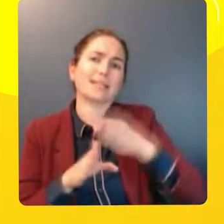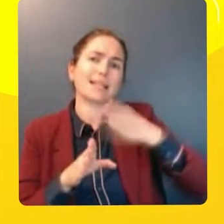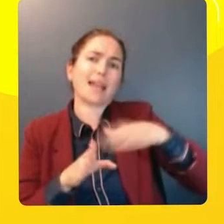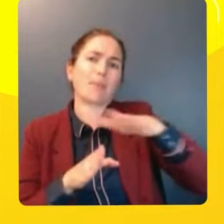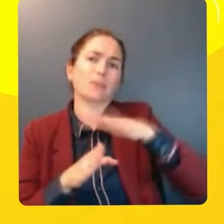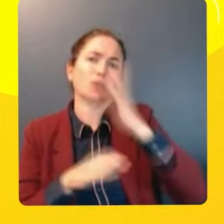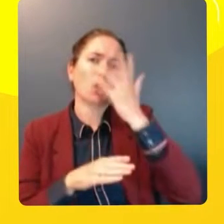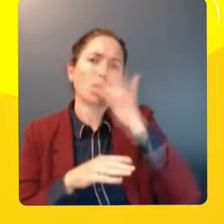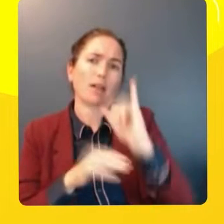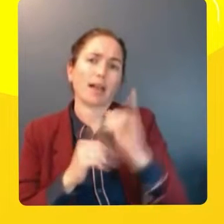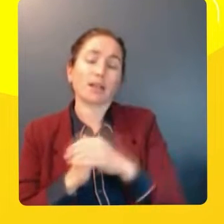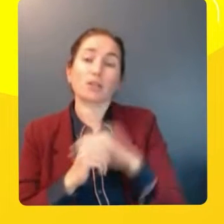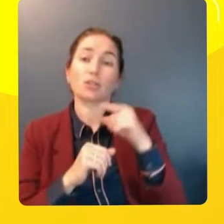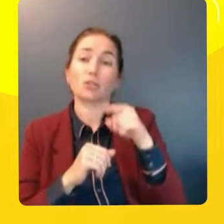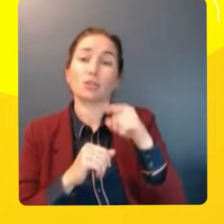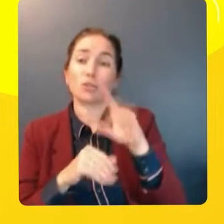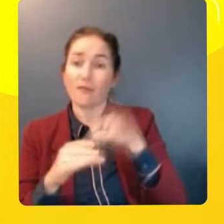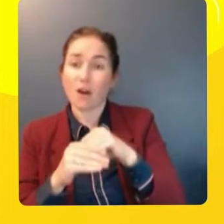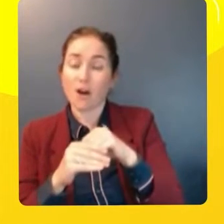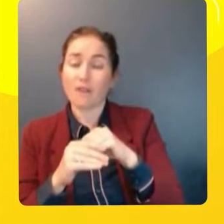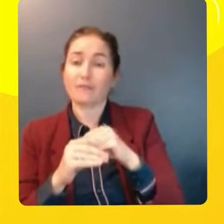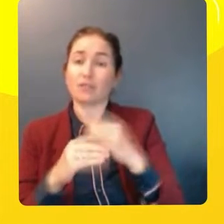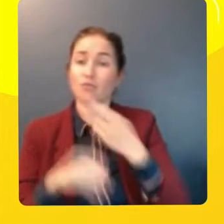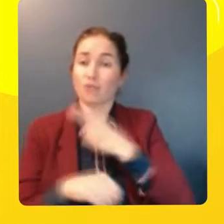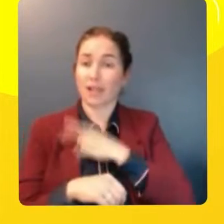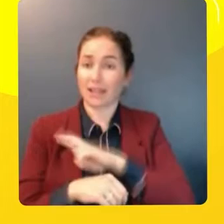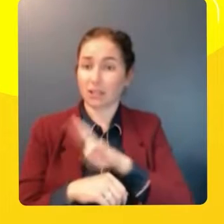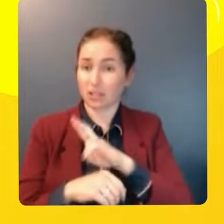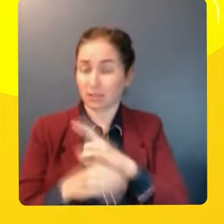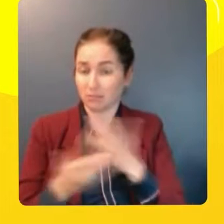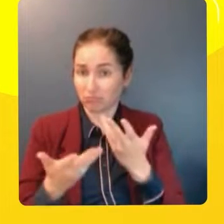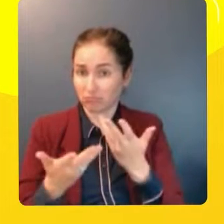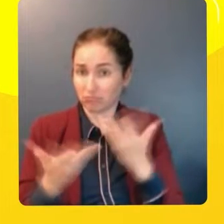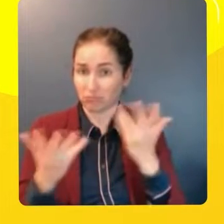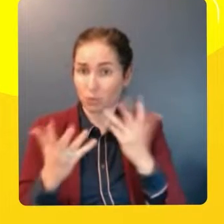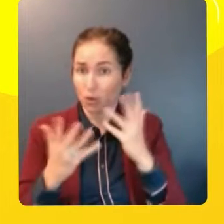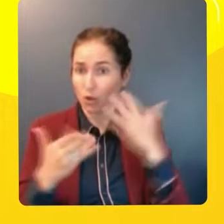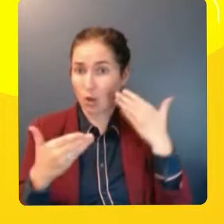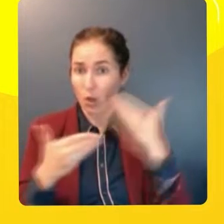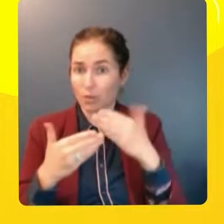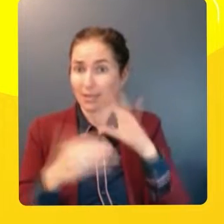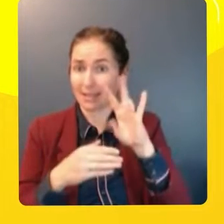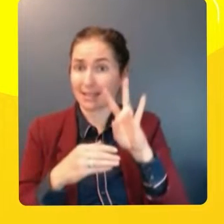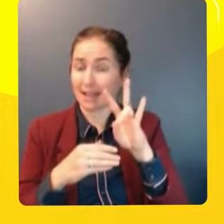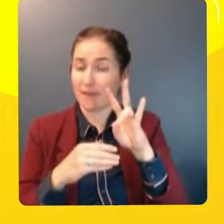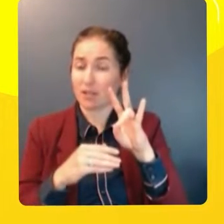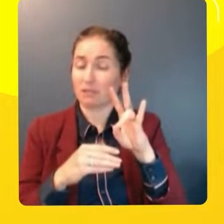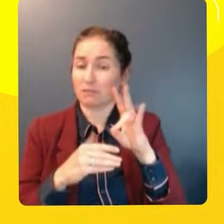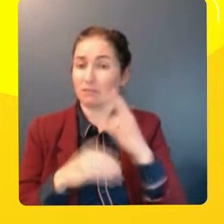You're involved in a religious lifestyle. What do your closest seven congregants look like? You have children in your life.